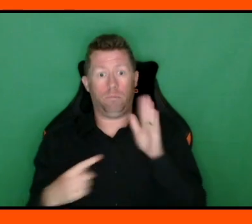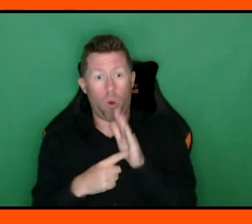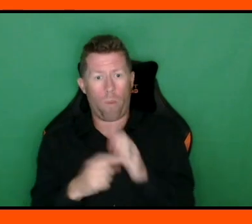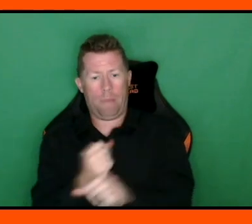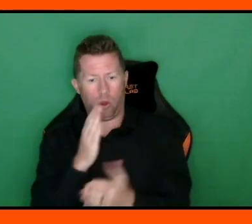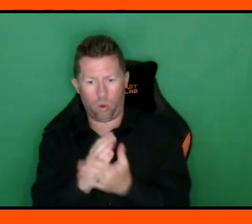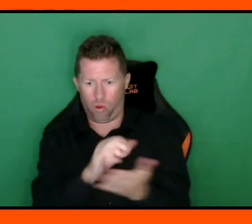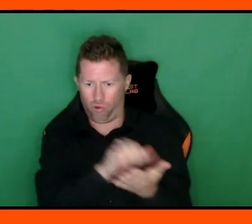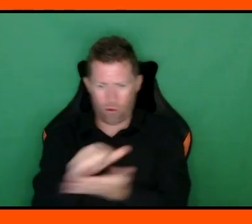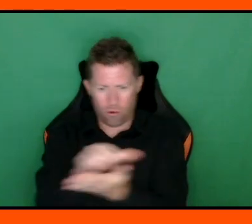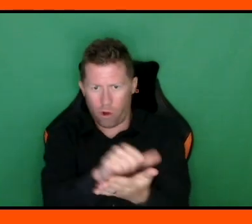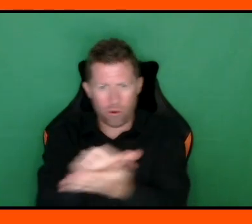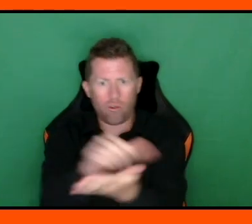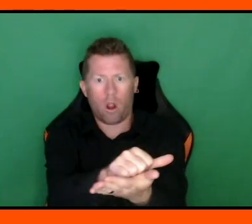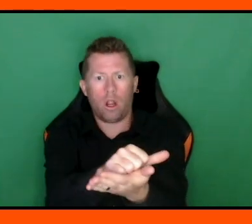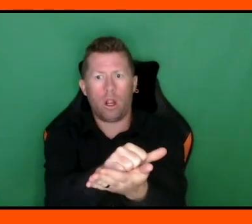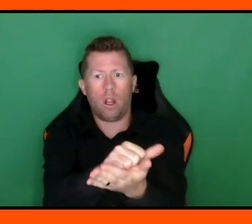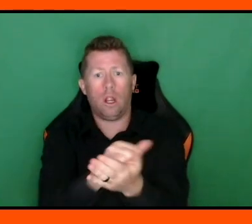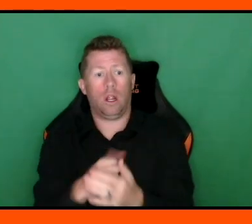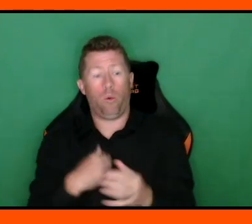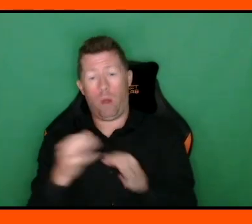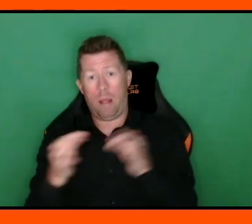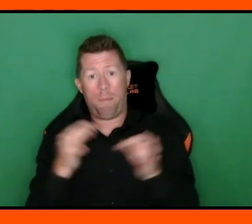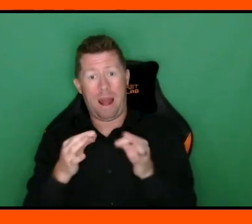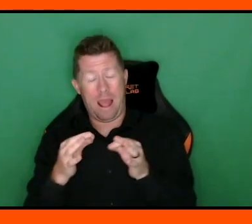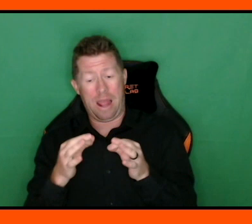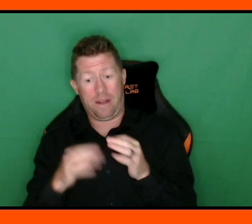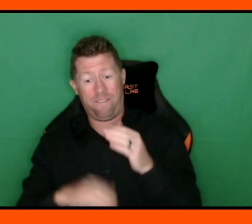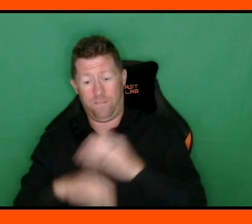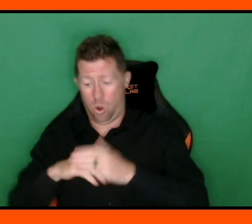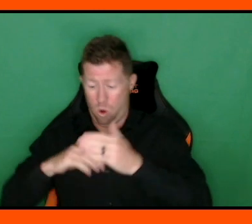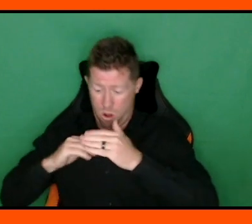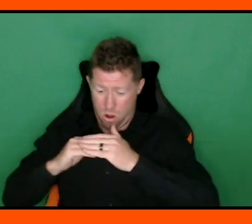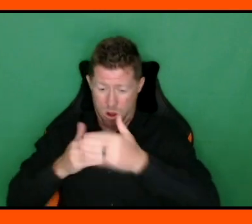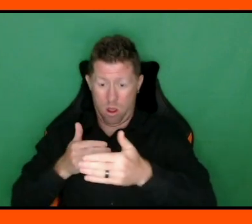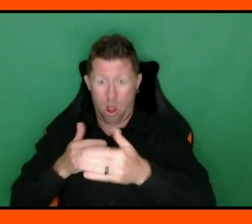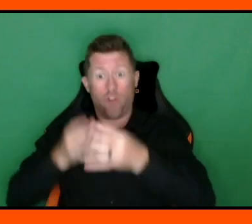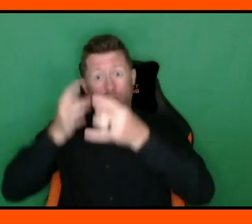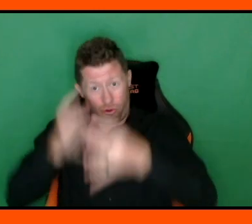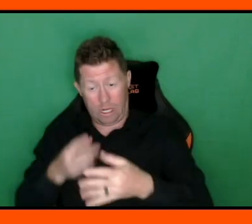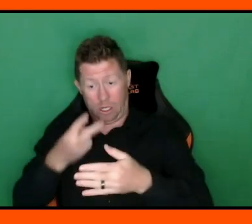We need to have this full process finished by late in 2925 to enable us to start printing our paper forms.